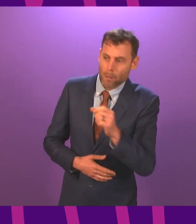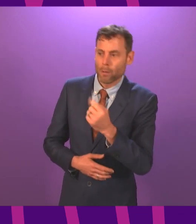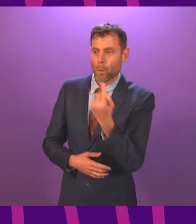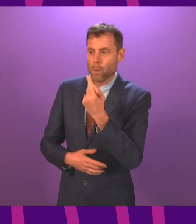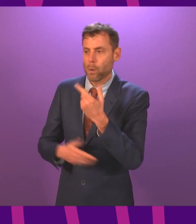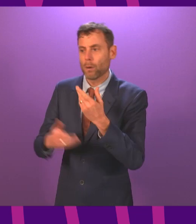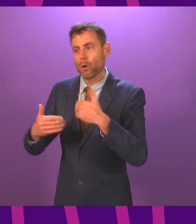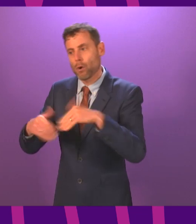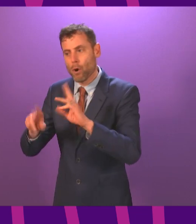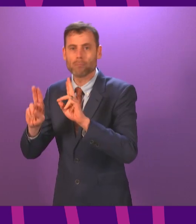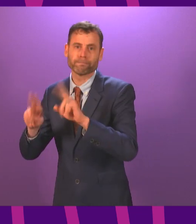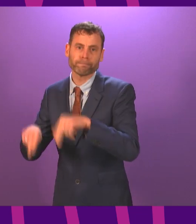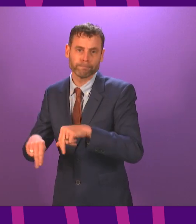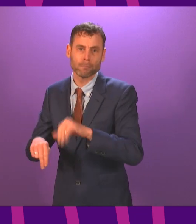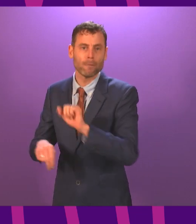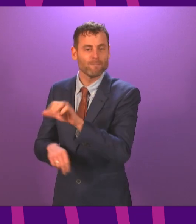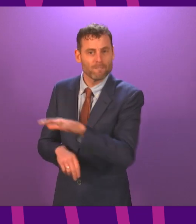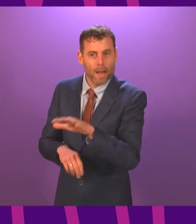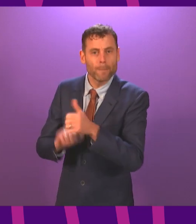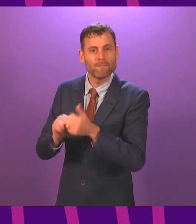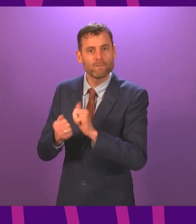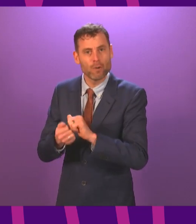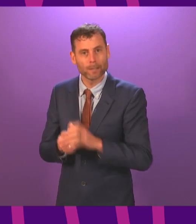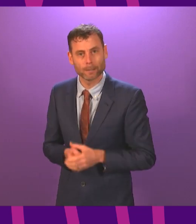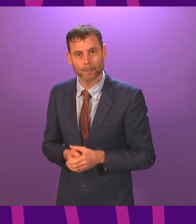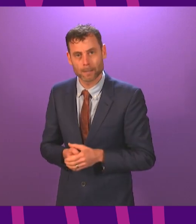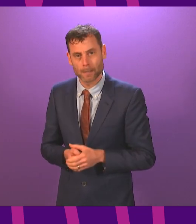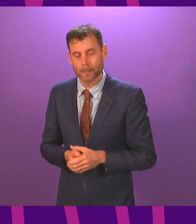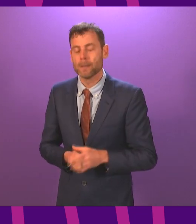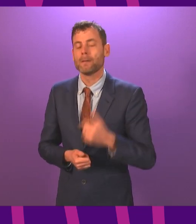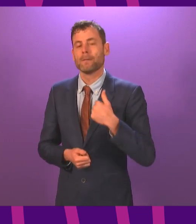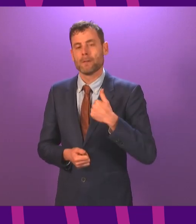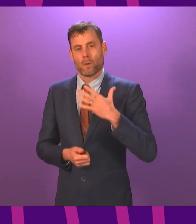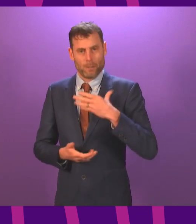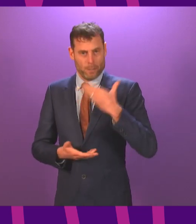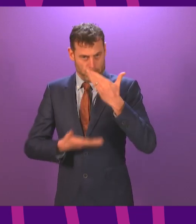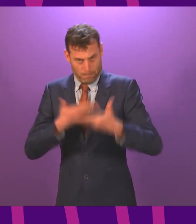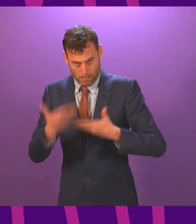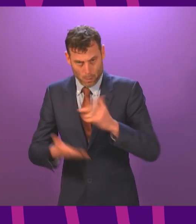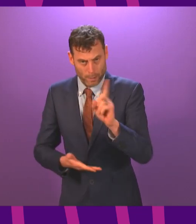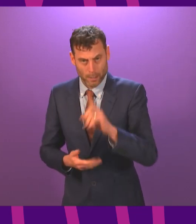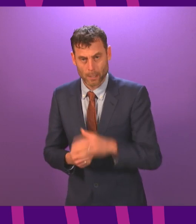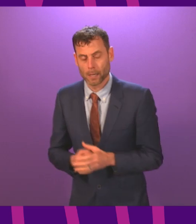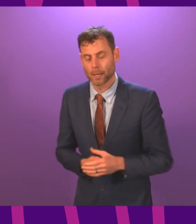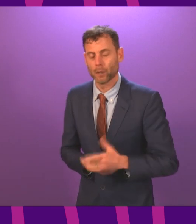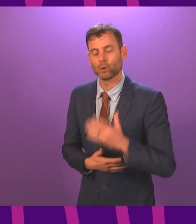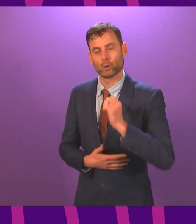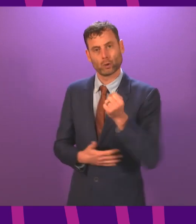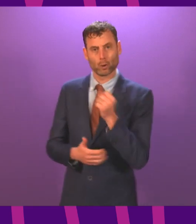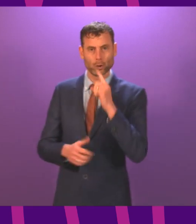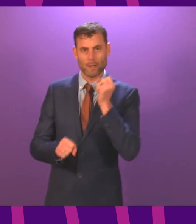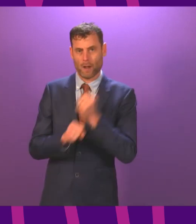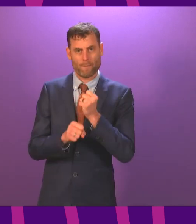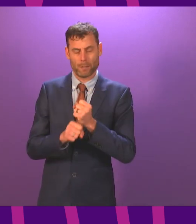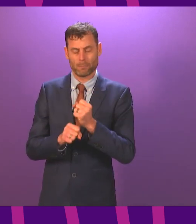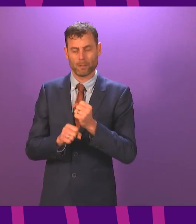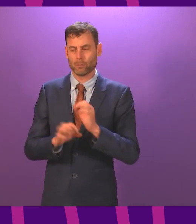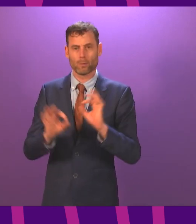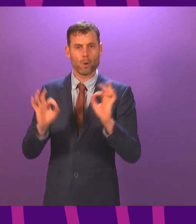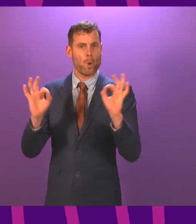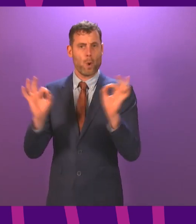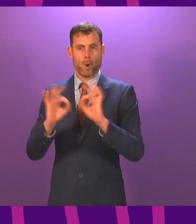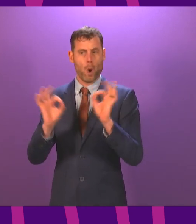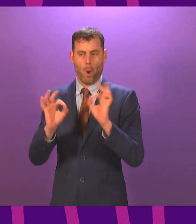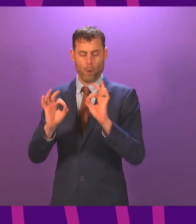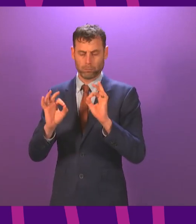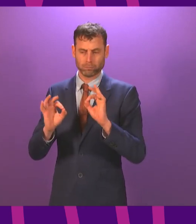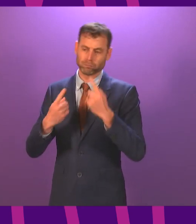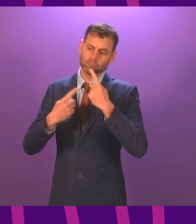At the outset, I confirm that the Scottish Government is not today proposing any immediate